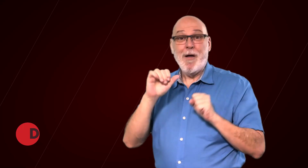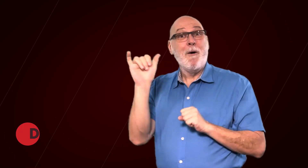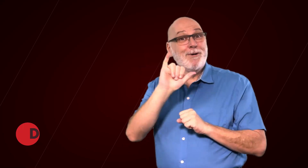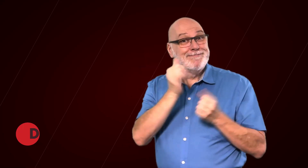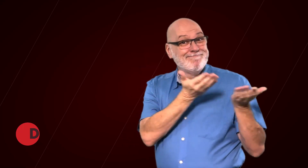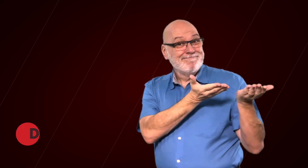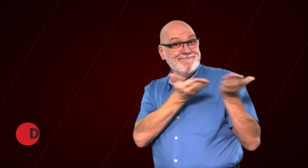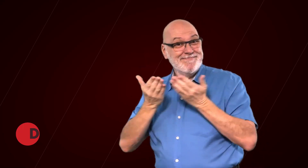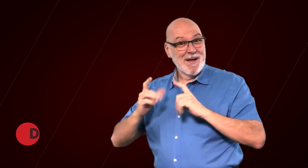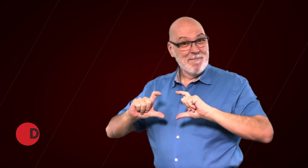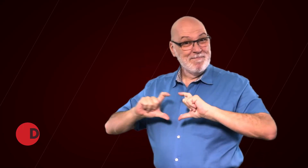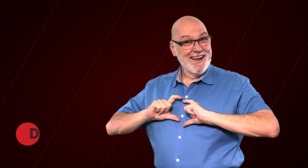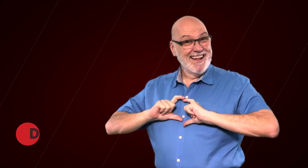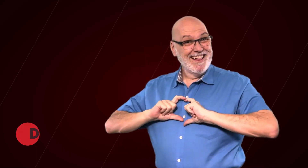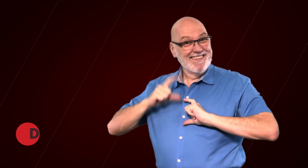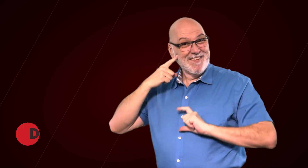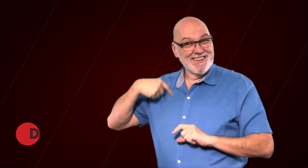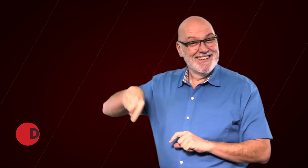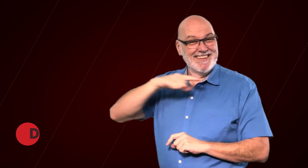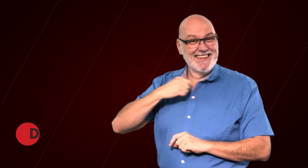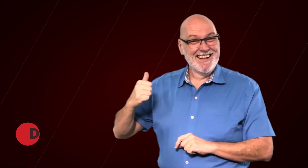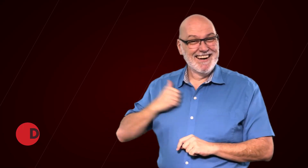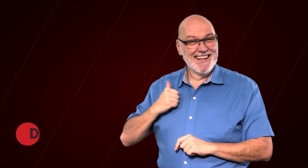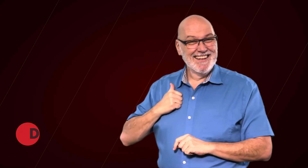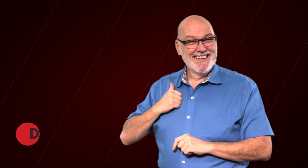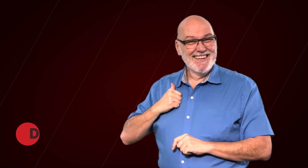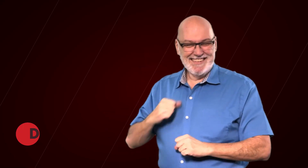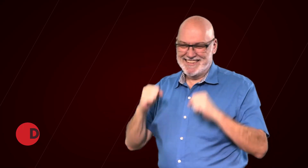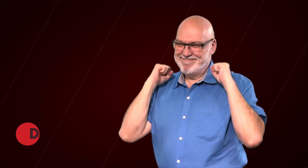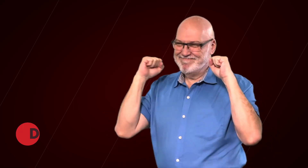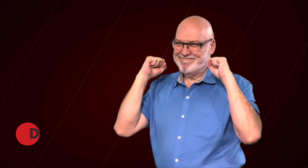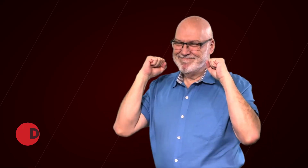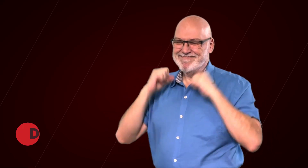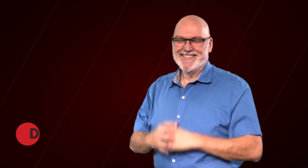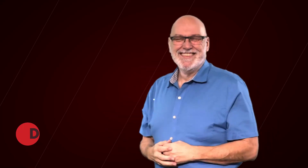and brings home some medals for Canada!